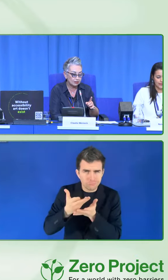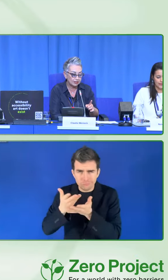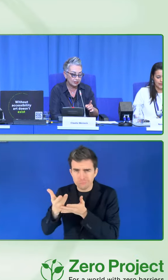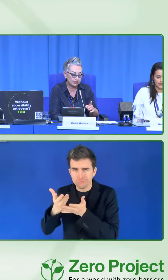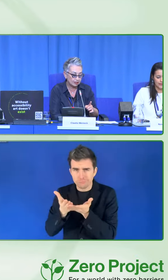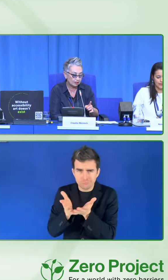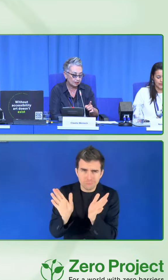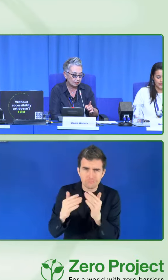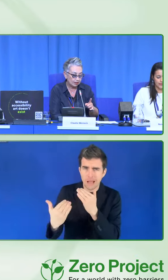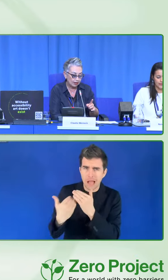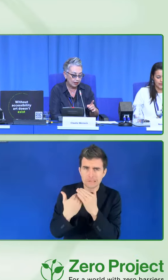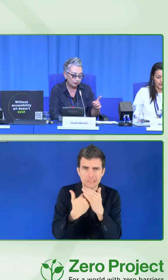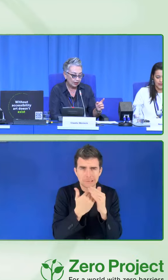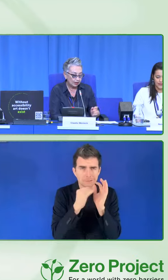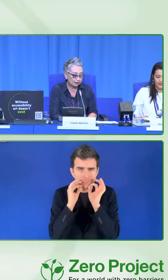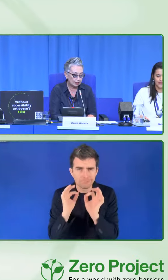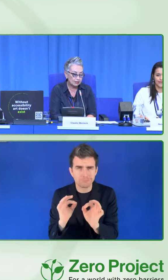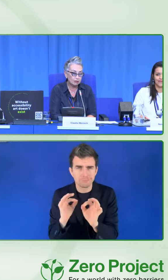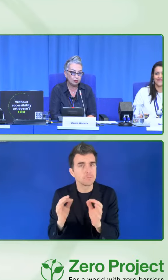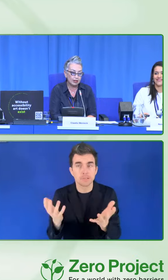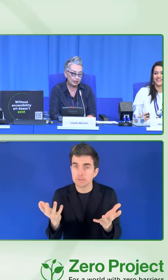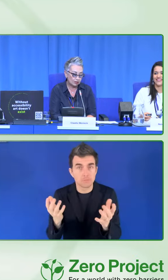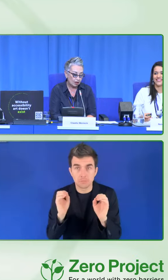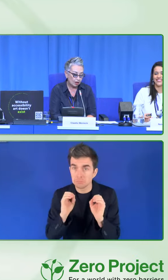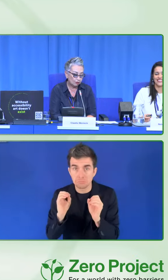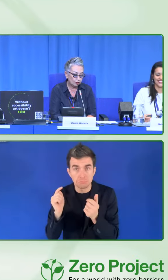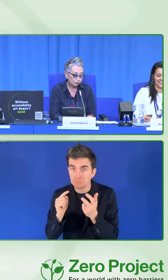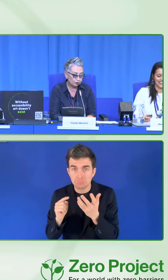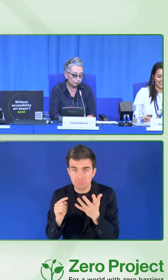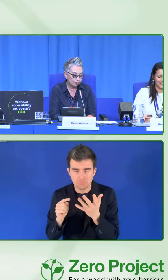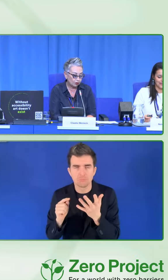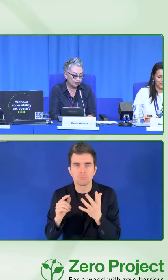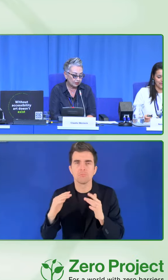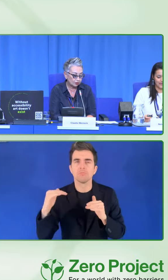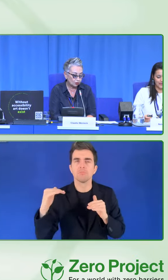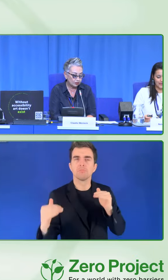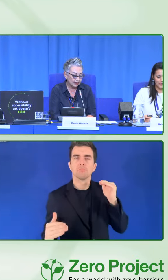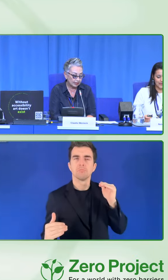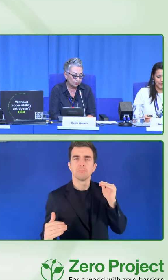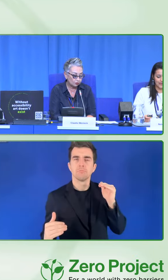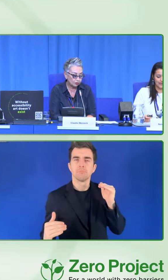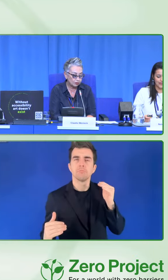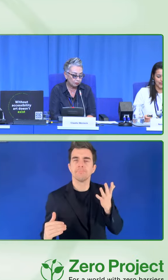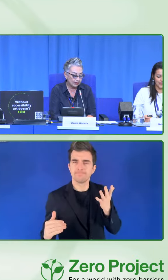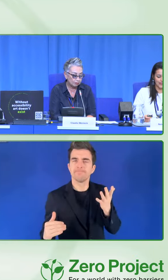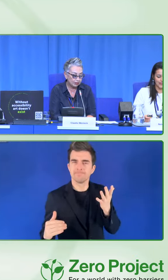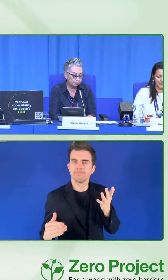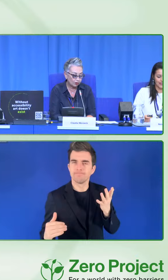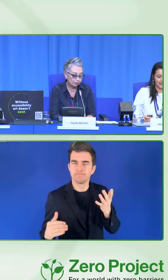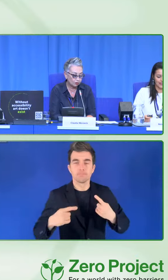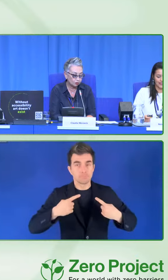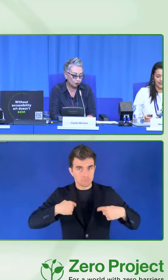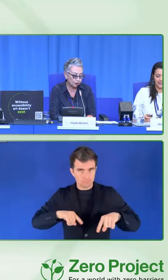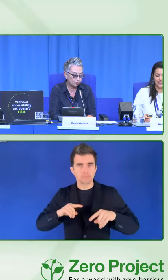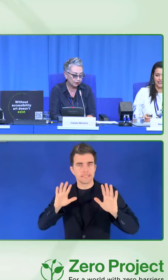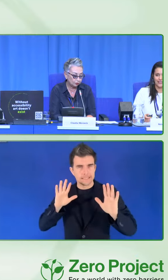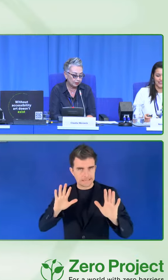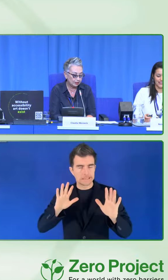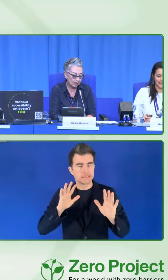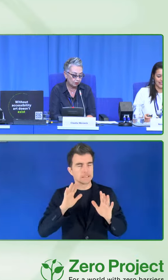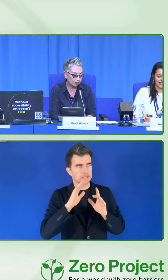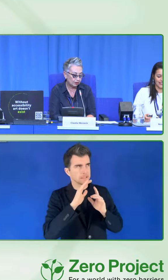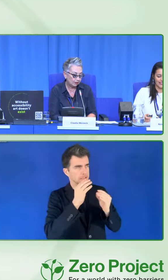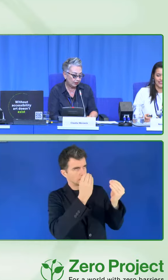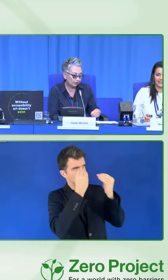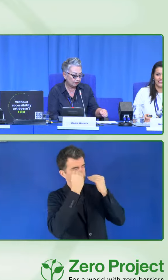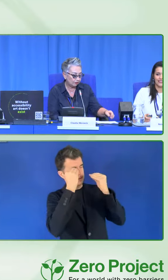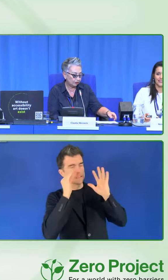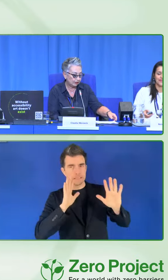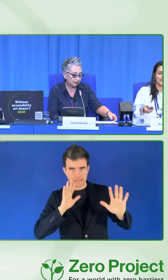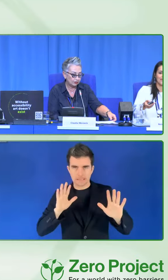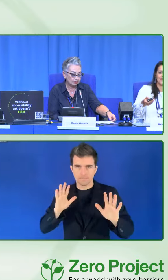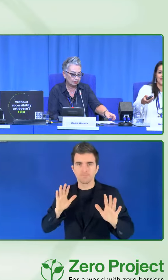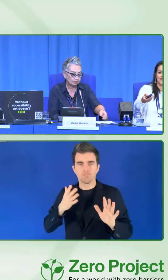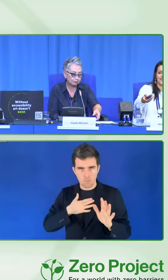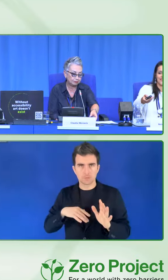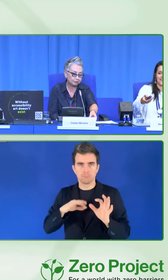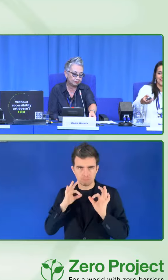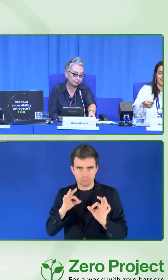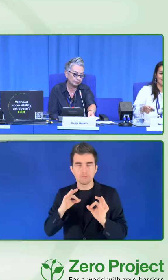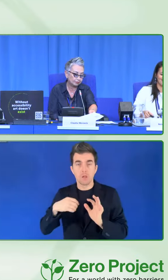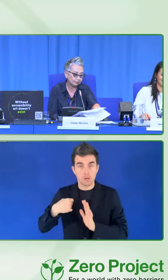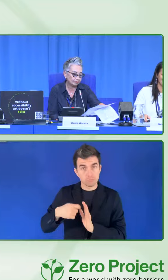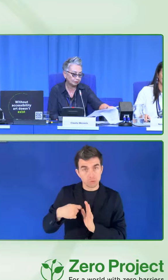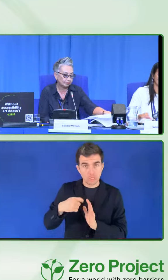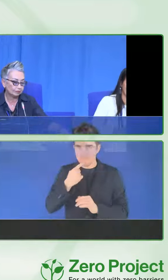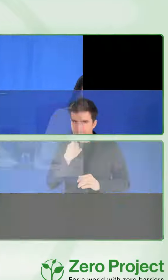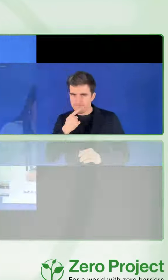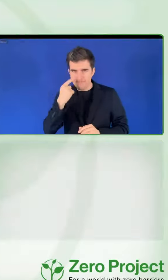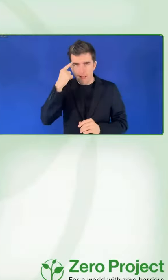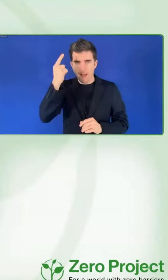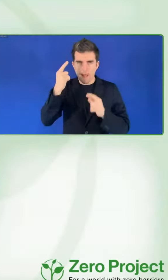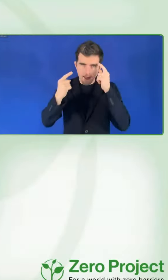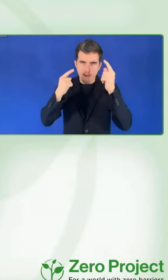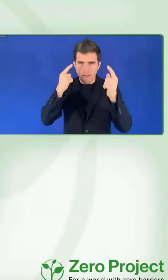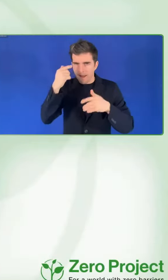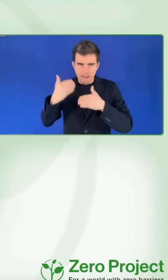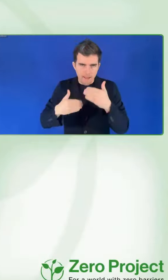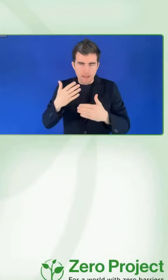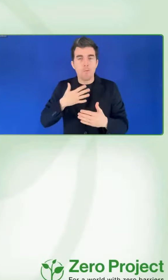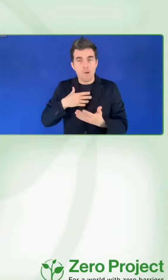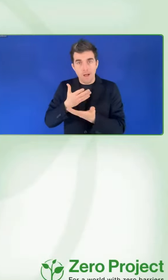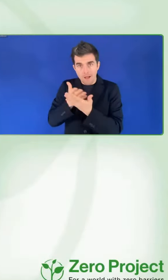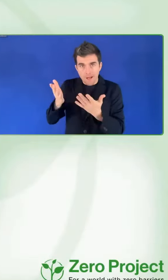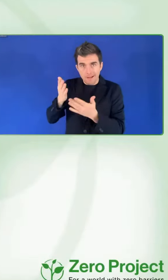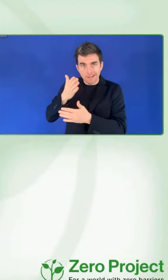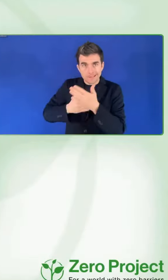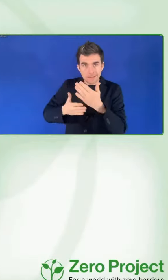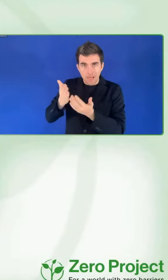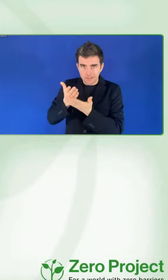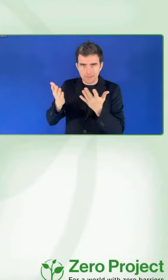We are very excited to announce that hundred and seven members and staff are here, all